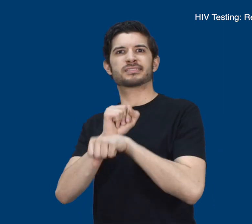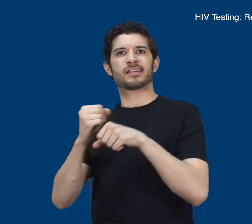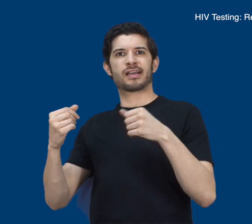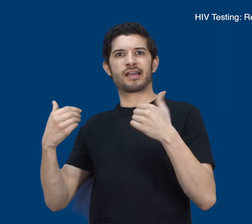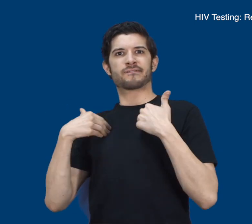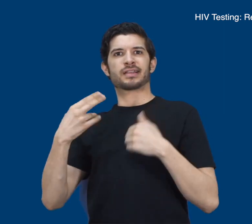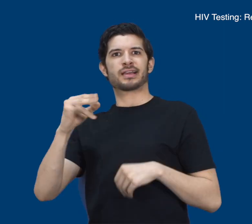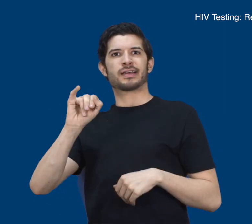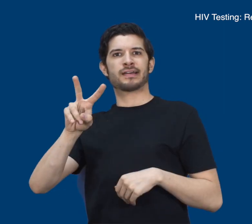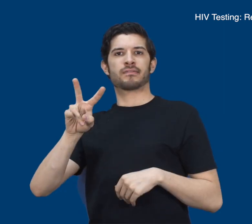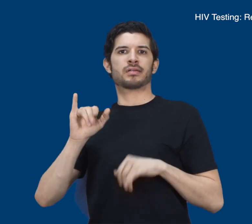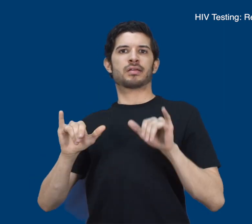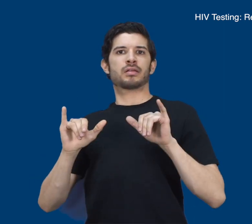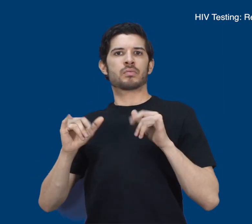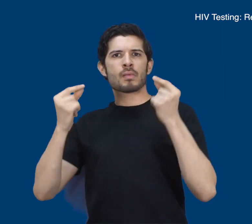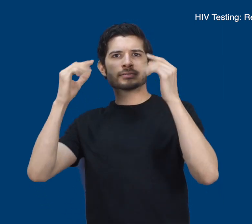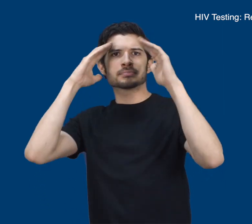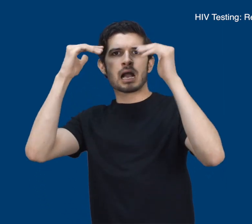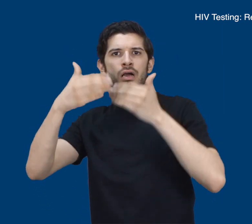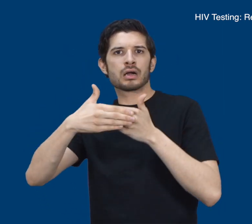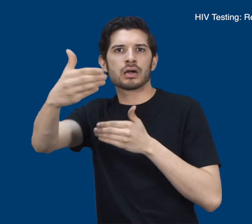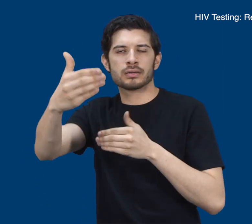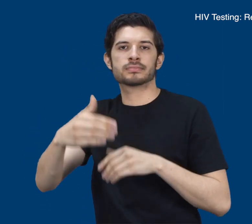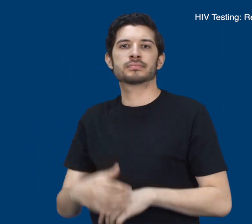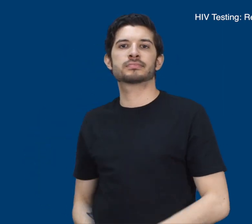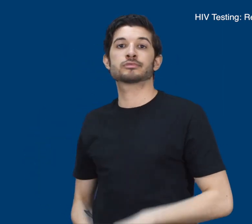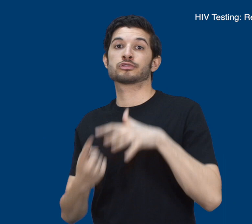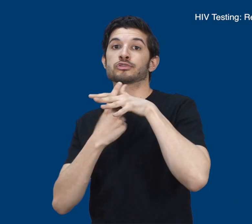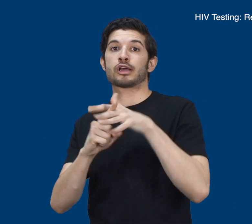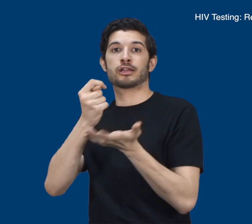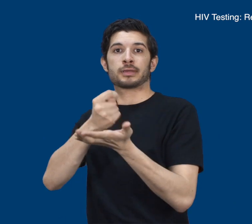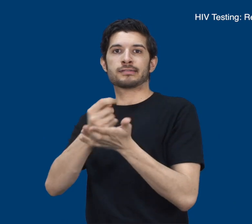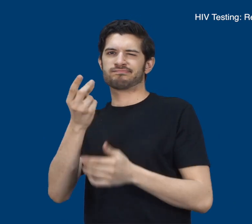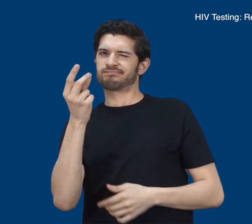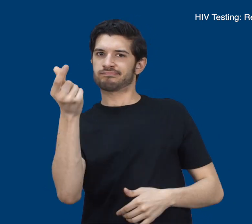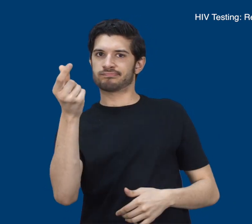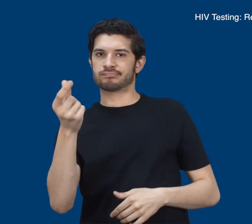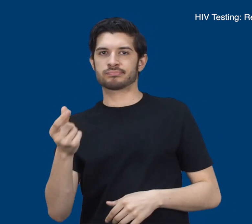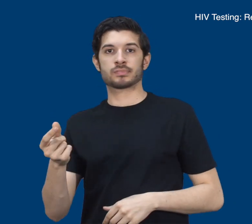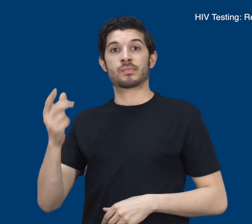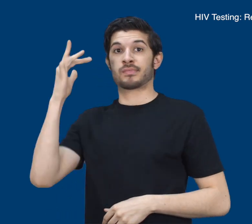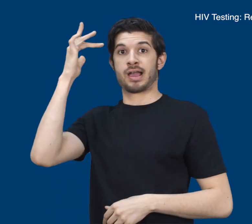If you get diagnosed with HIV it is important to get medical treatment right away,